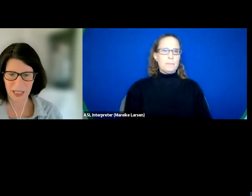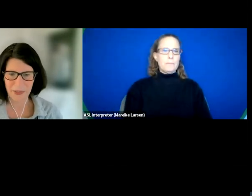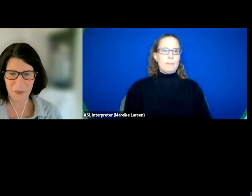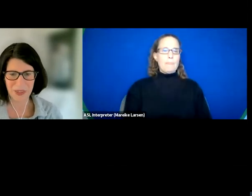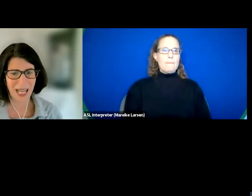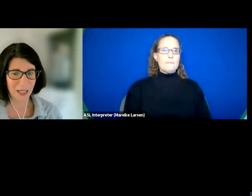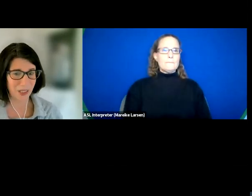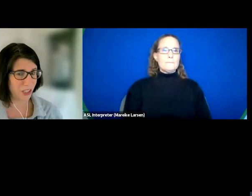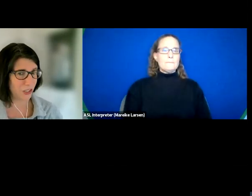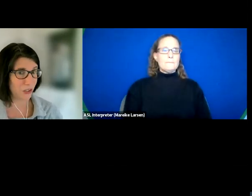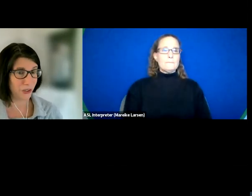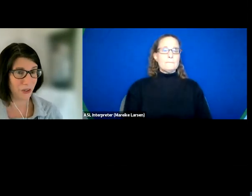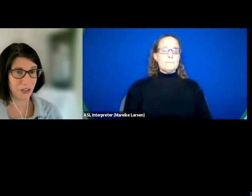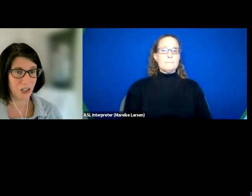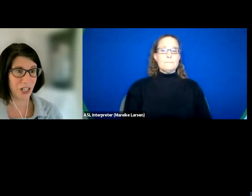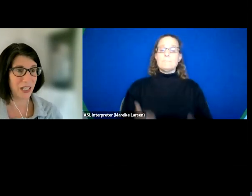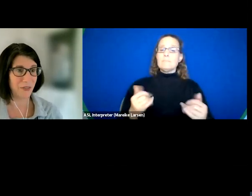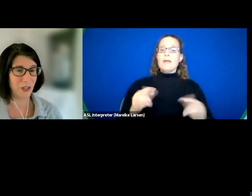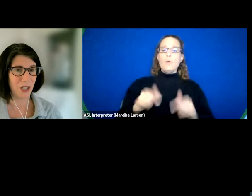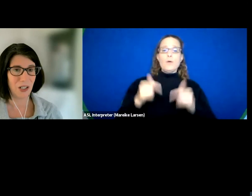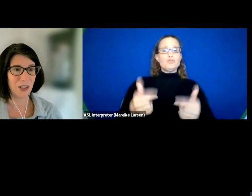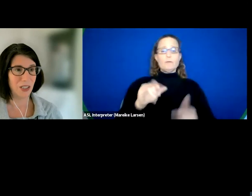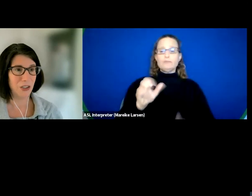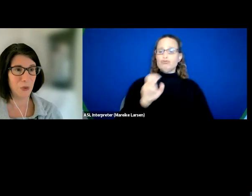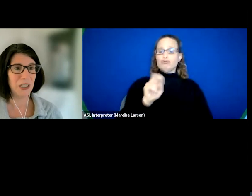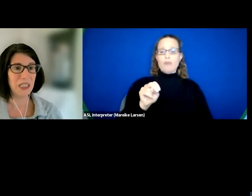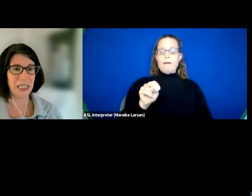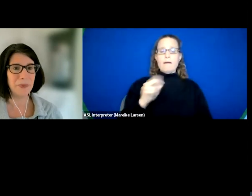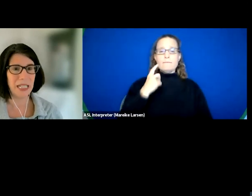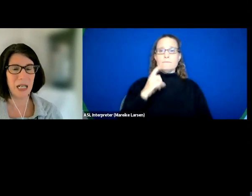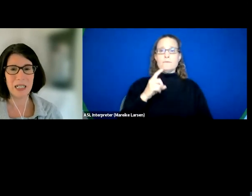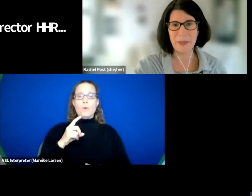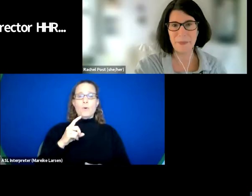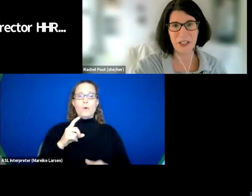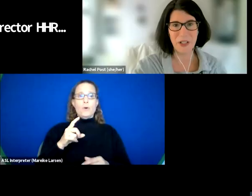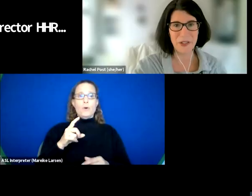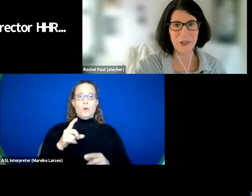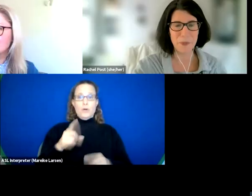And I think with that, I'm gonna turn it over to Jen for our, you all can keep submitting your answers,